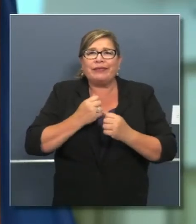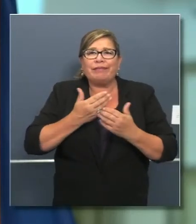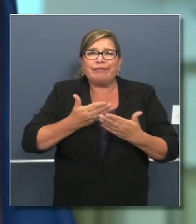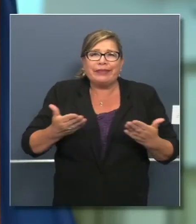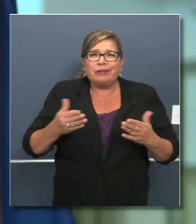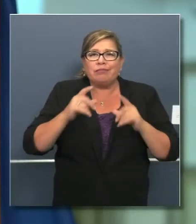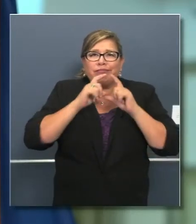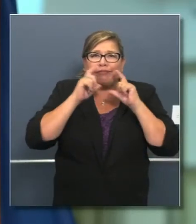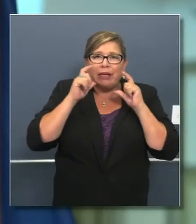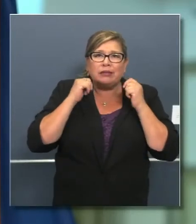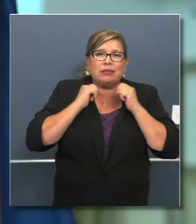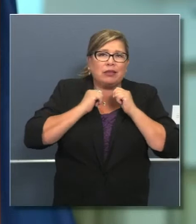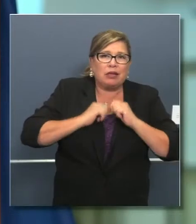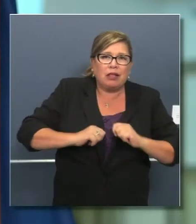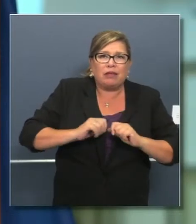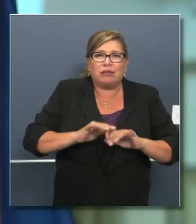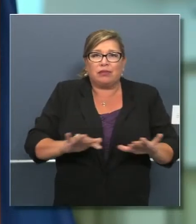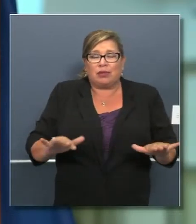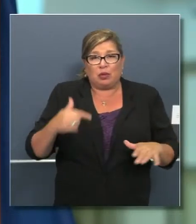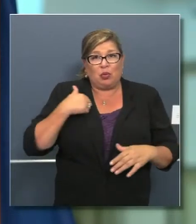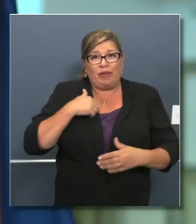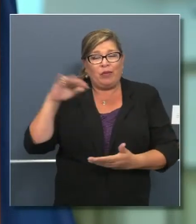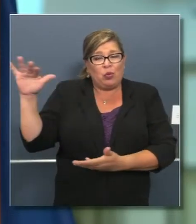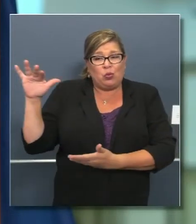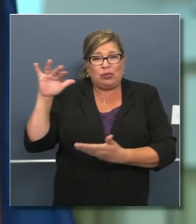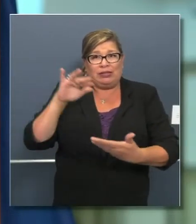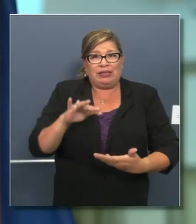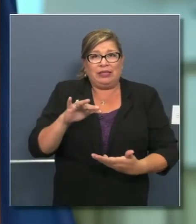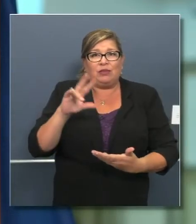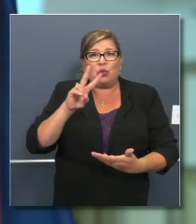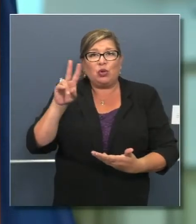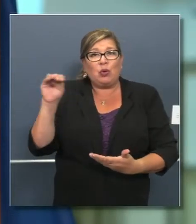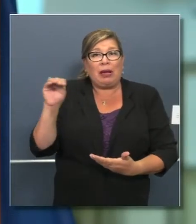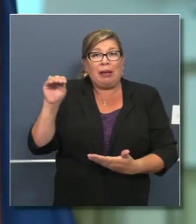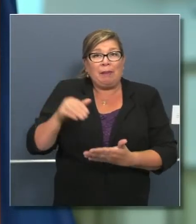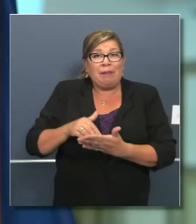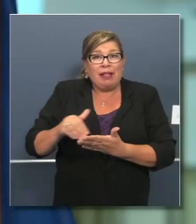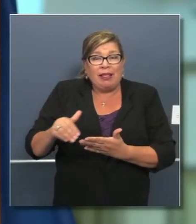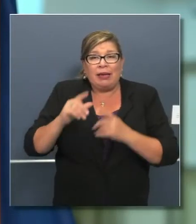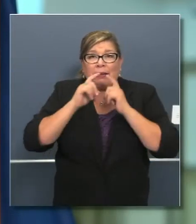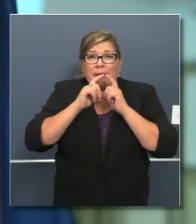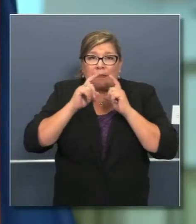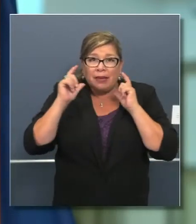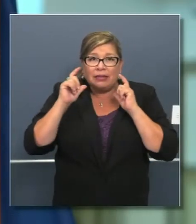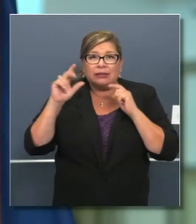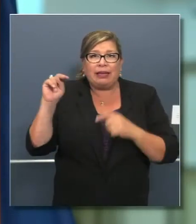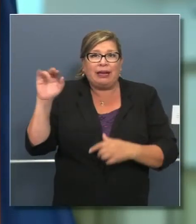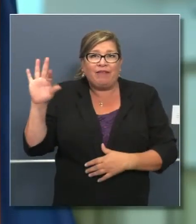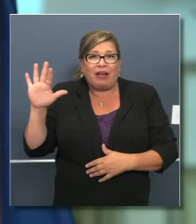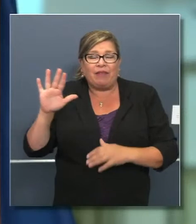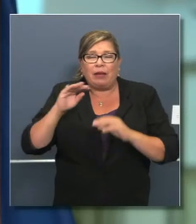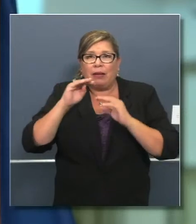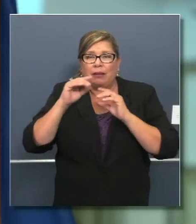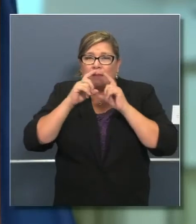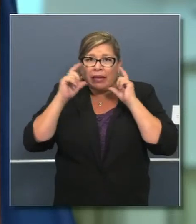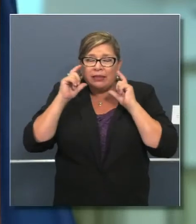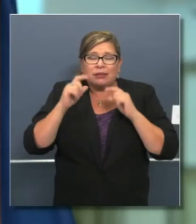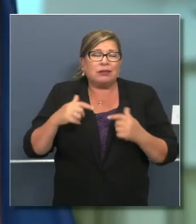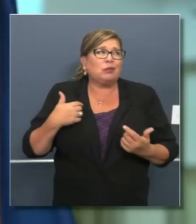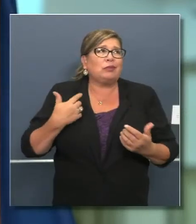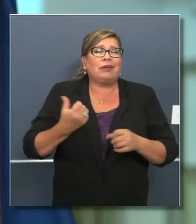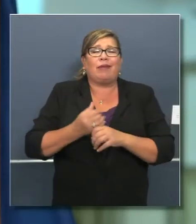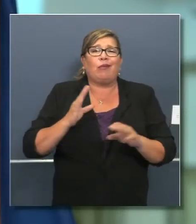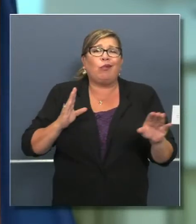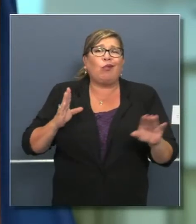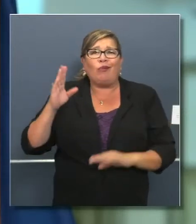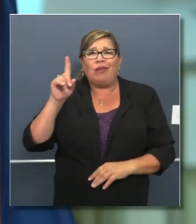22 million and 95 masks just in the last week or so tens of millions more 100-plus million and 95